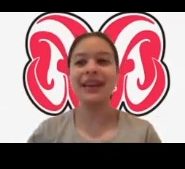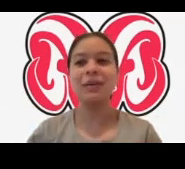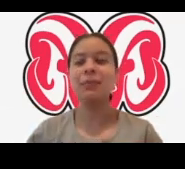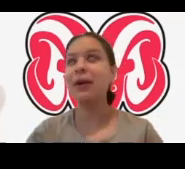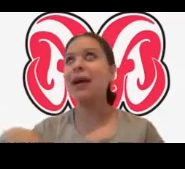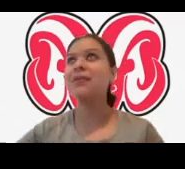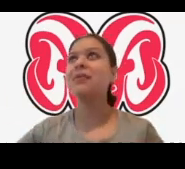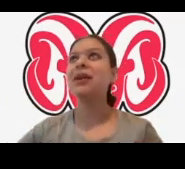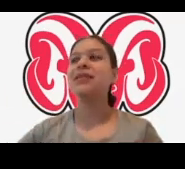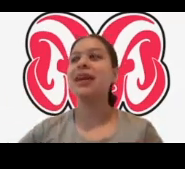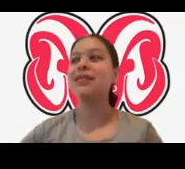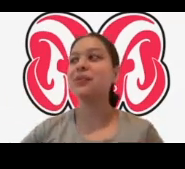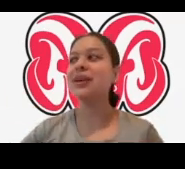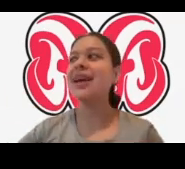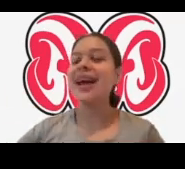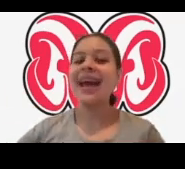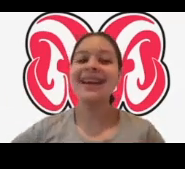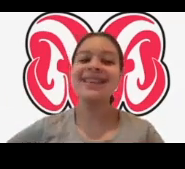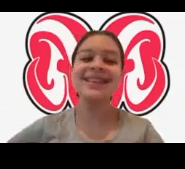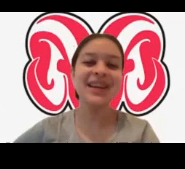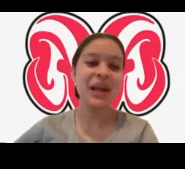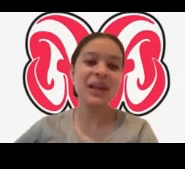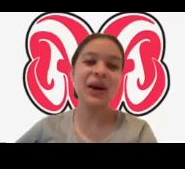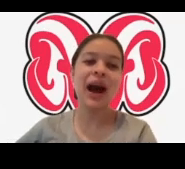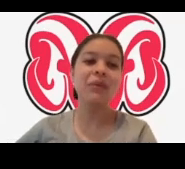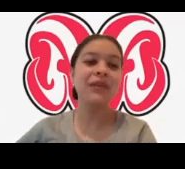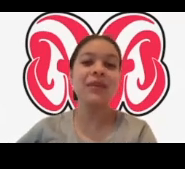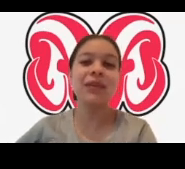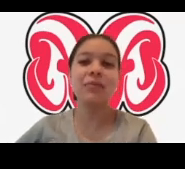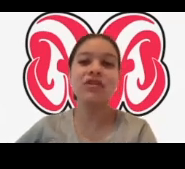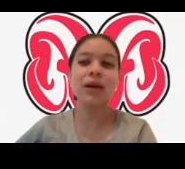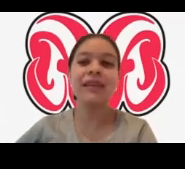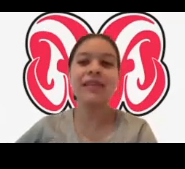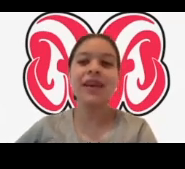Like way back when, when I was in high school and, you know, I was like very much surprised.